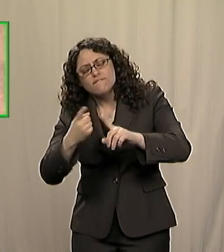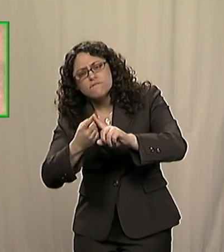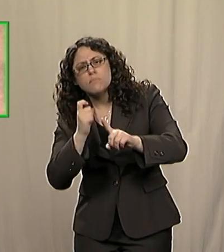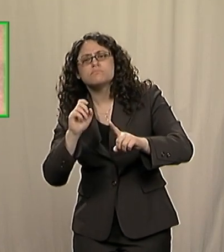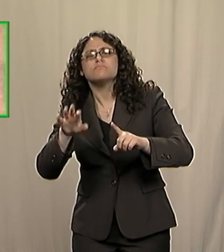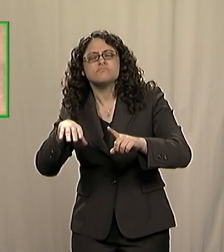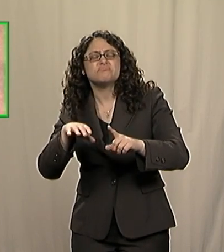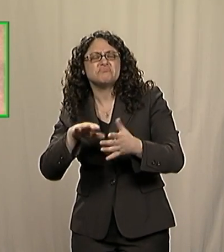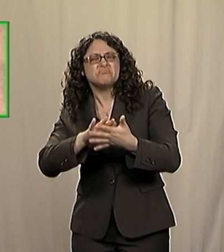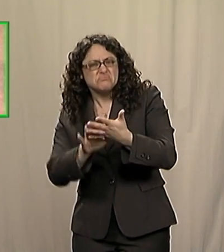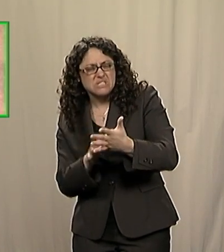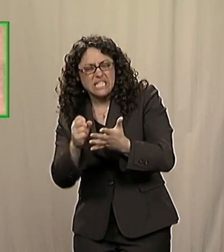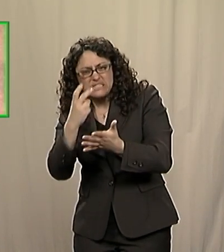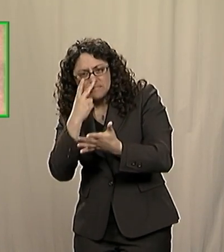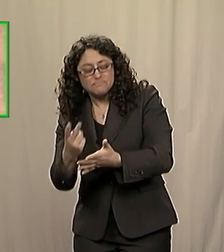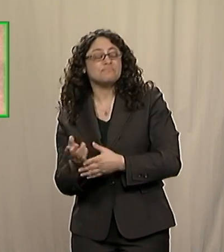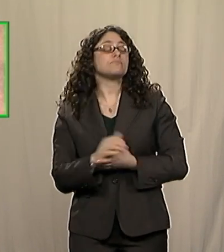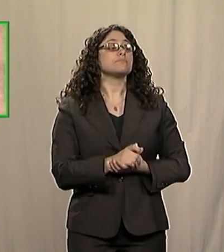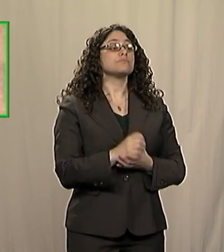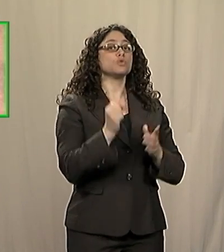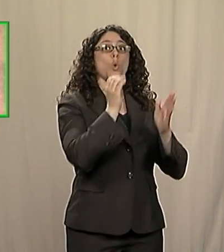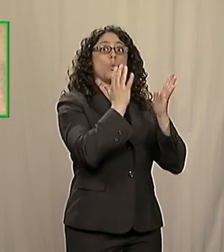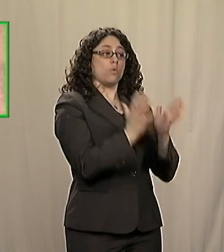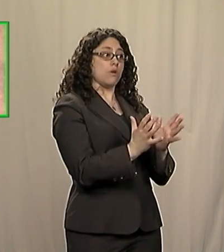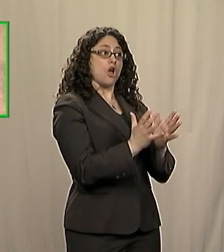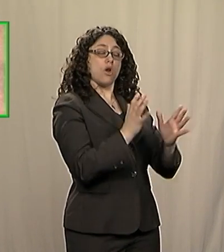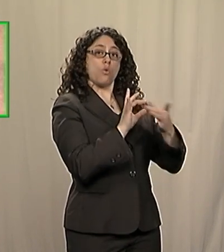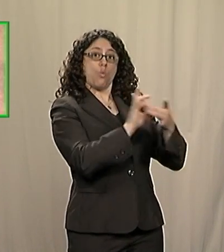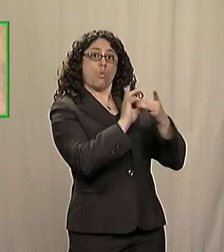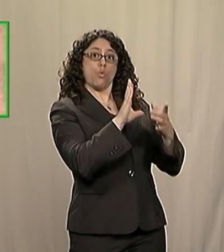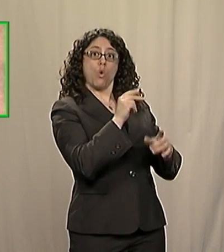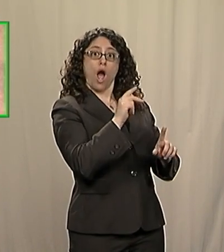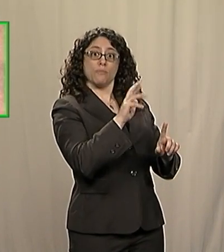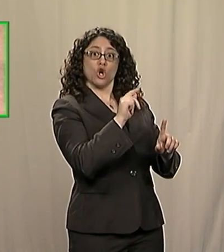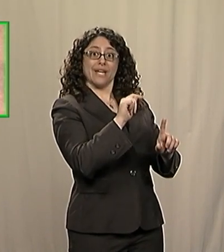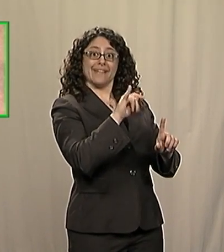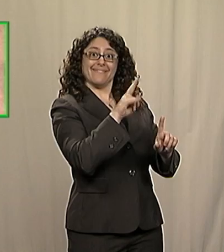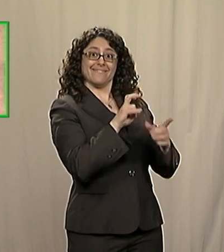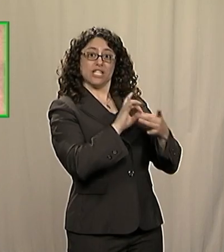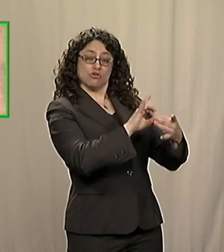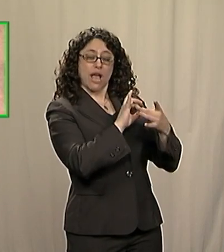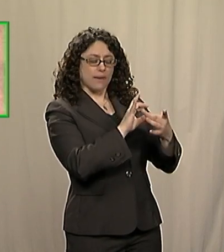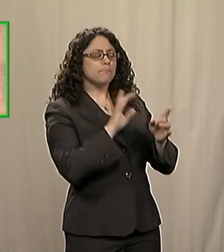But the basic point is Grice says during a cooperative interaction,